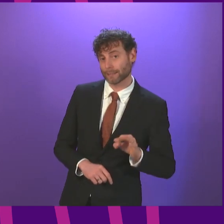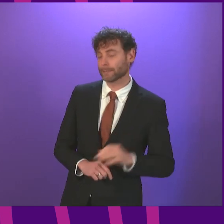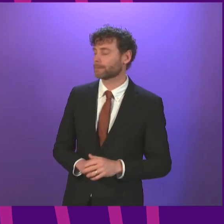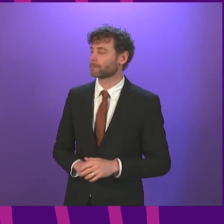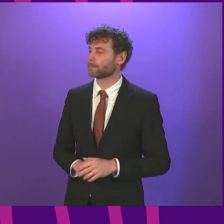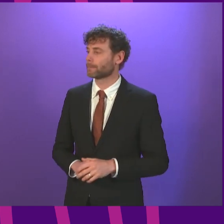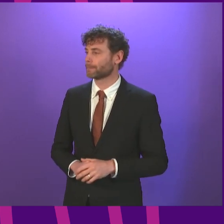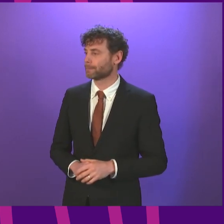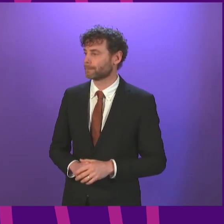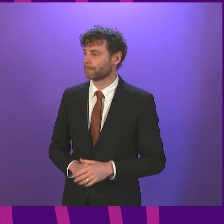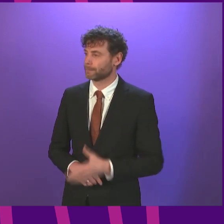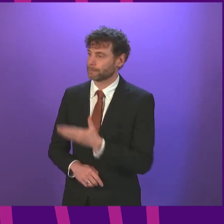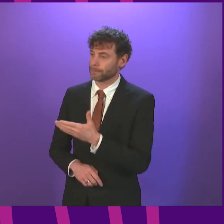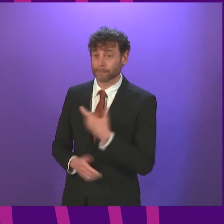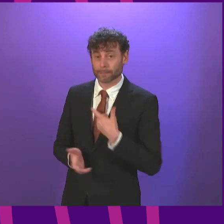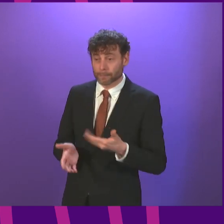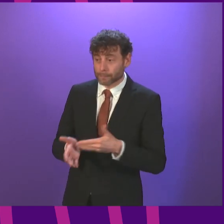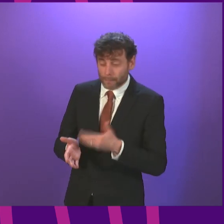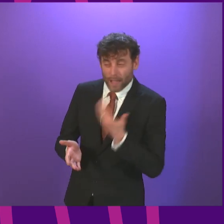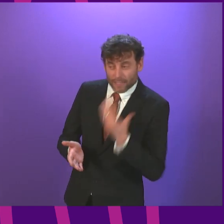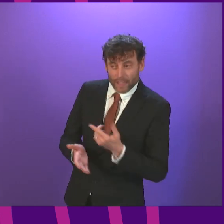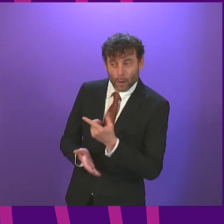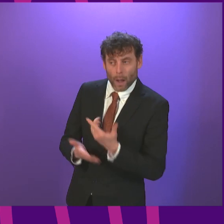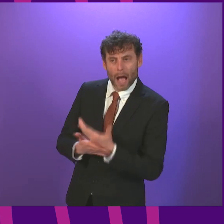Jamie Greene: I thank the First Minister for that update.